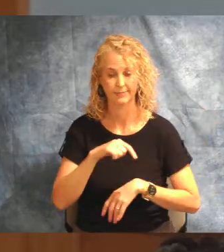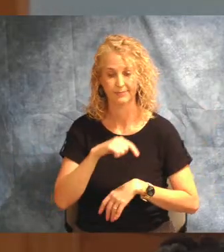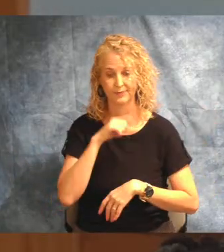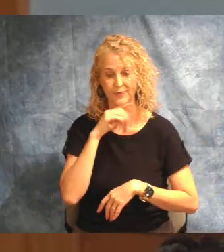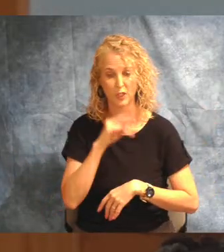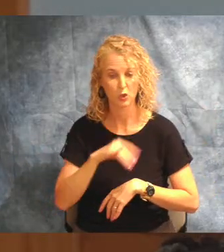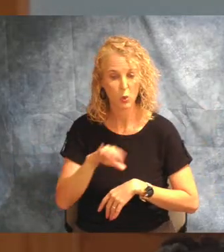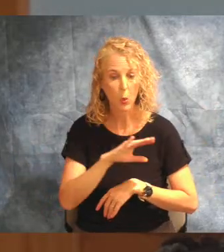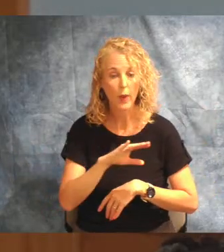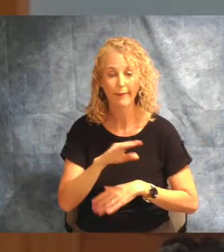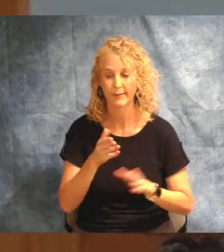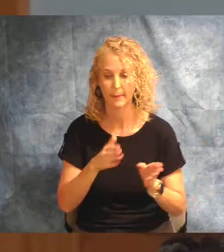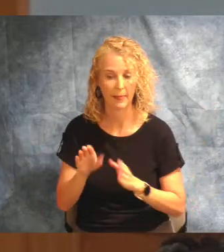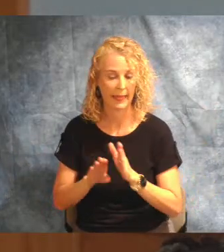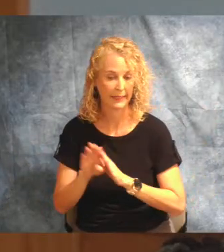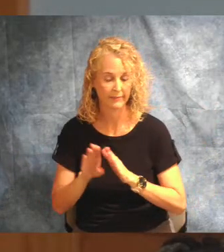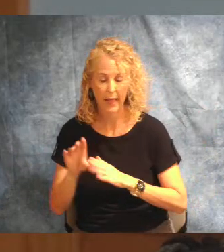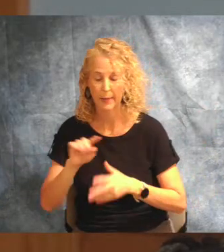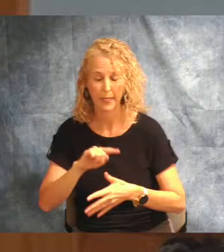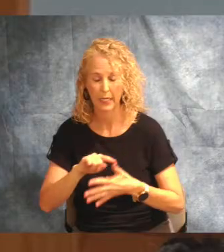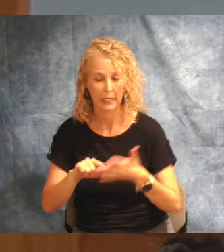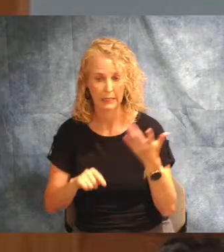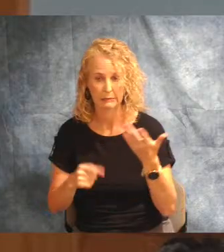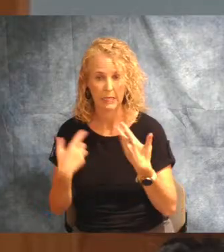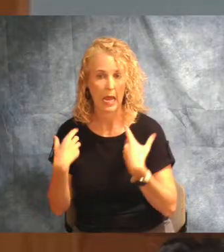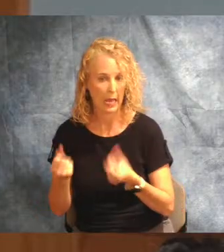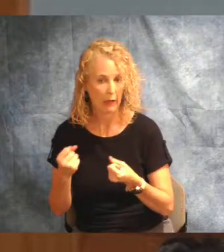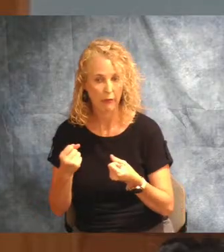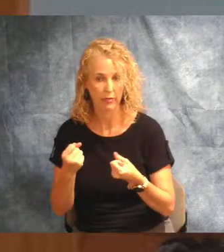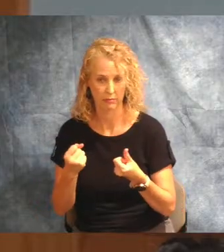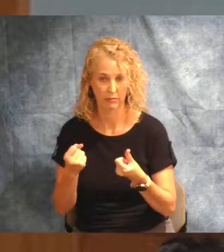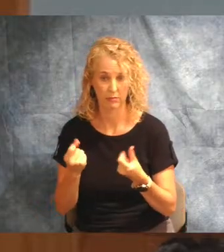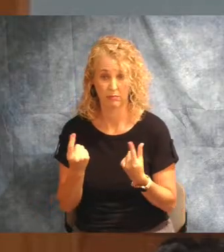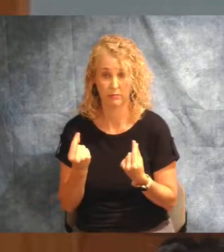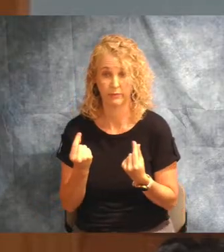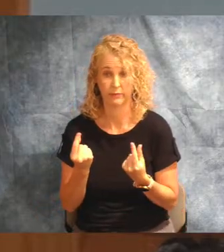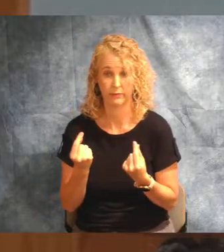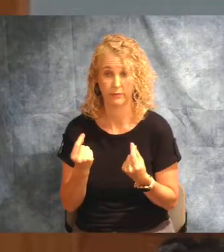Planning and Development department the general Health District provide routine support services